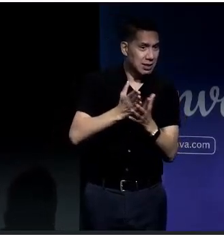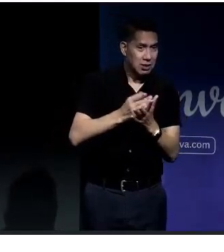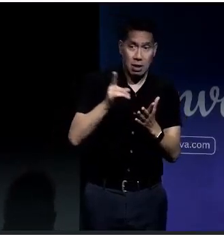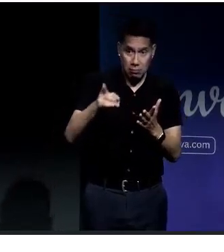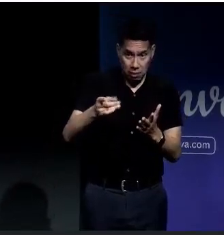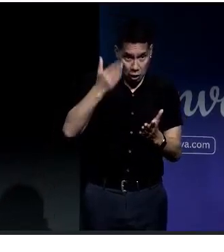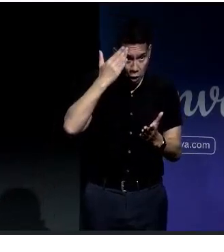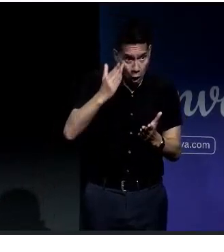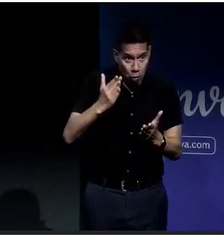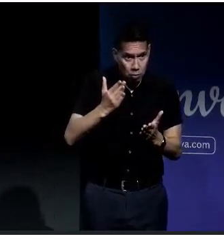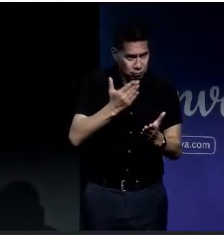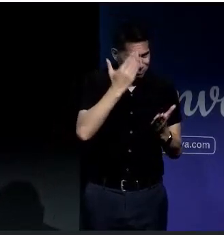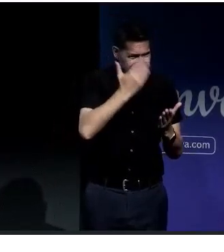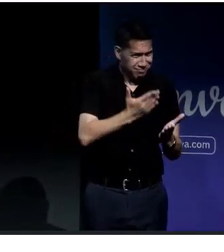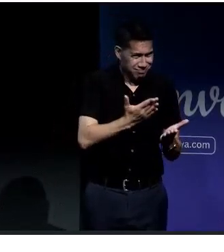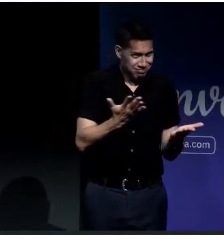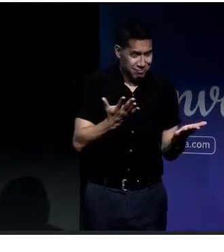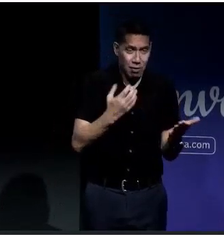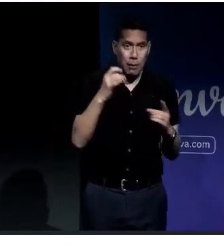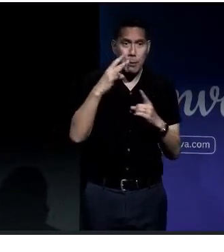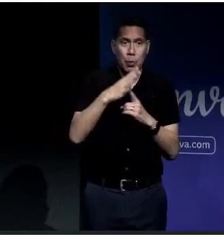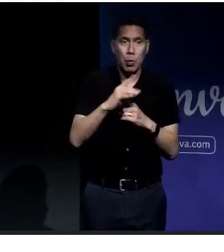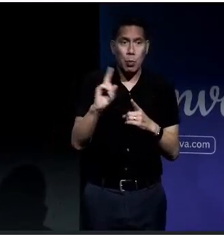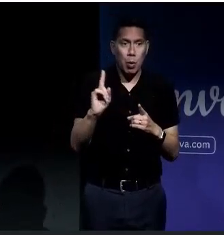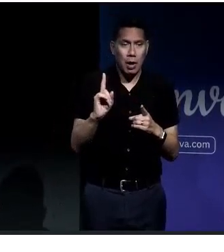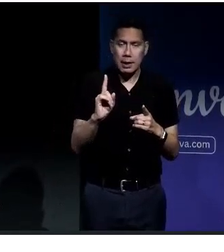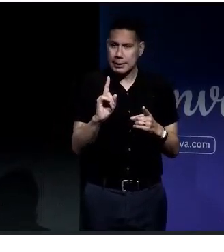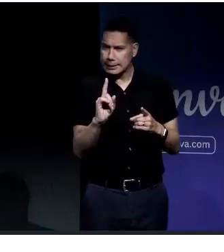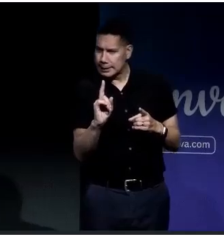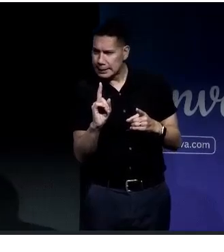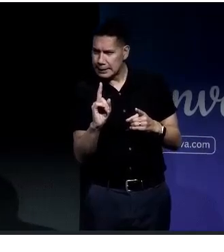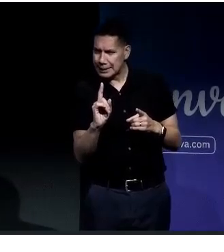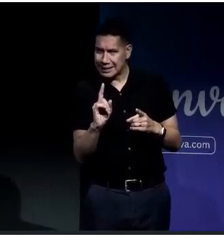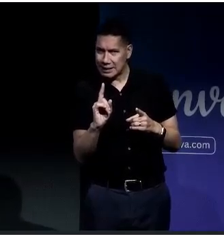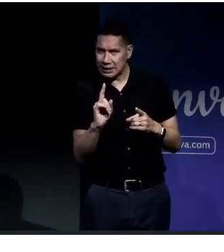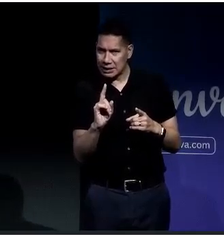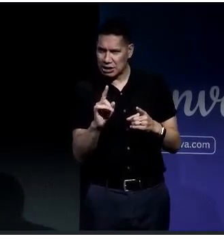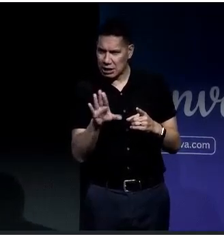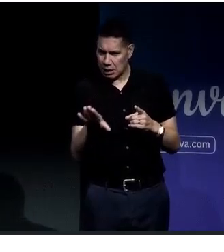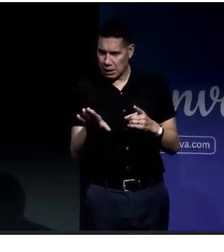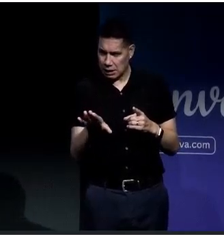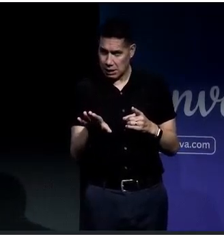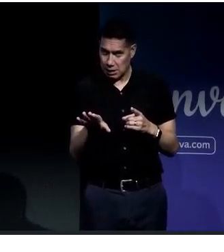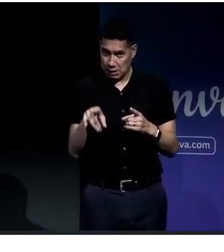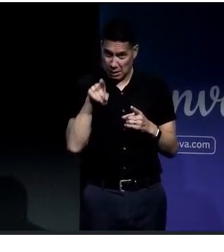what they're talking about, so it's important to, uh, vet the source of that information as much as you can.